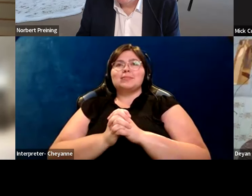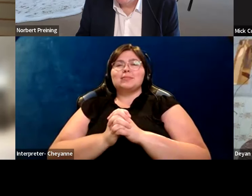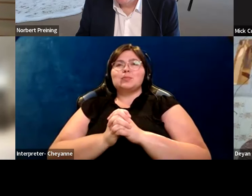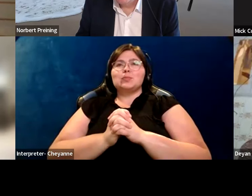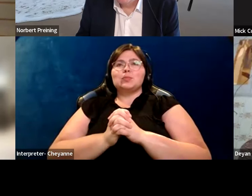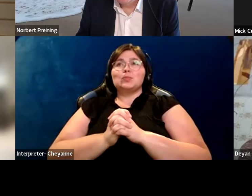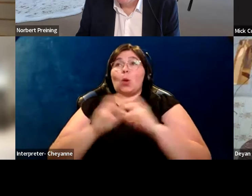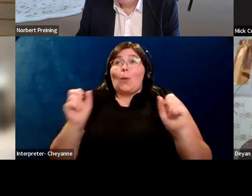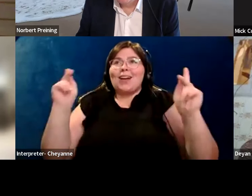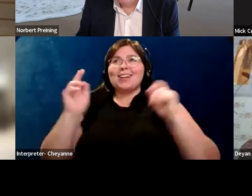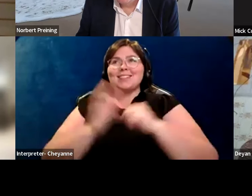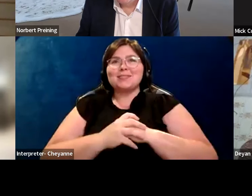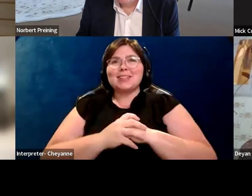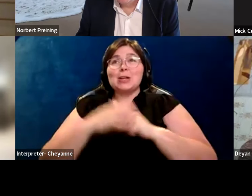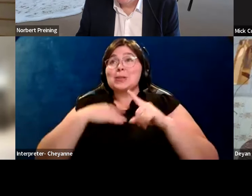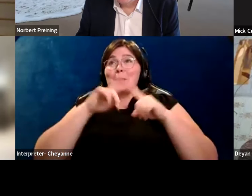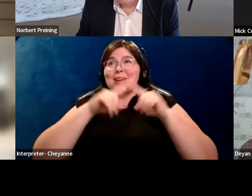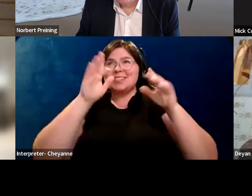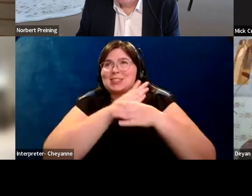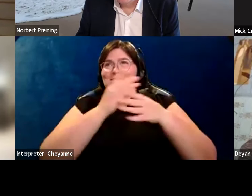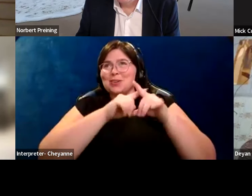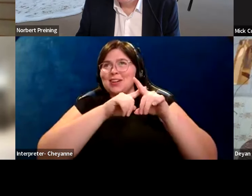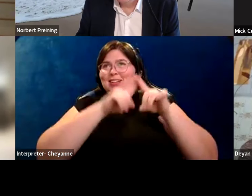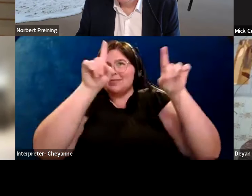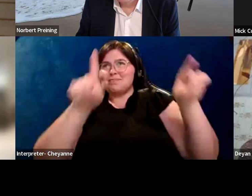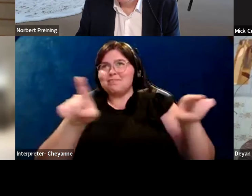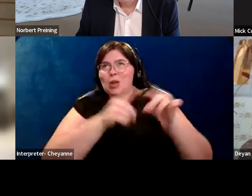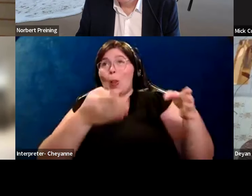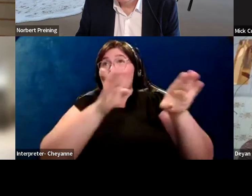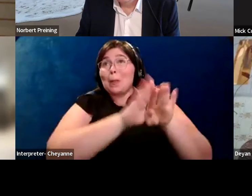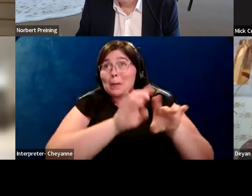OK, so I've closed my screen share. But hopefully, that gave us all a little bit